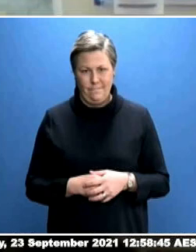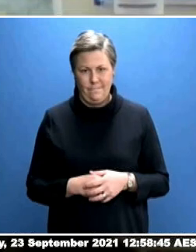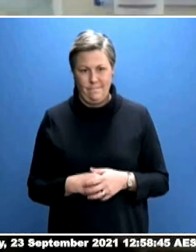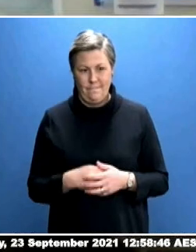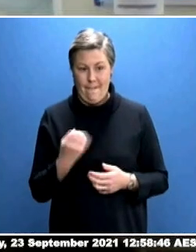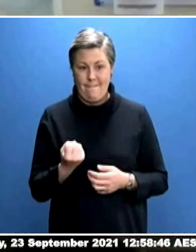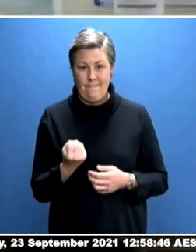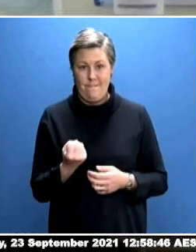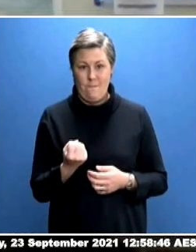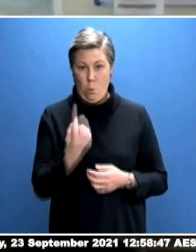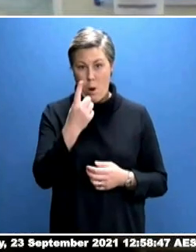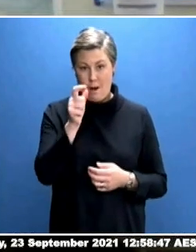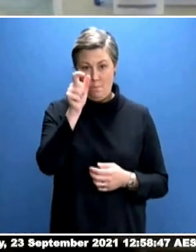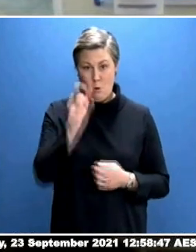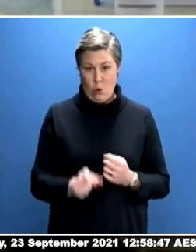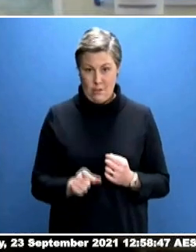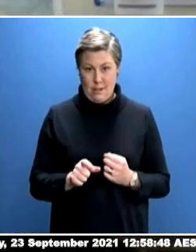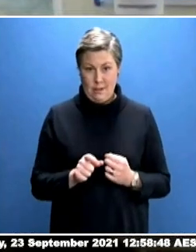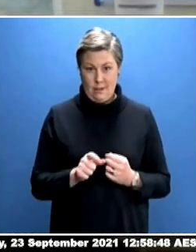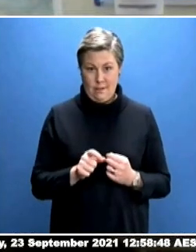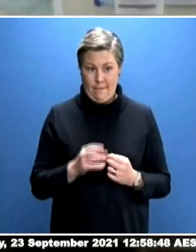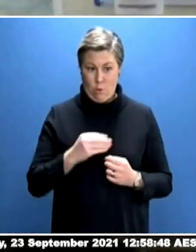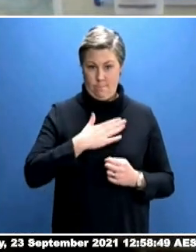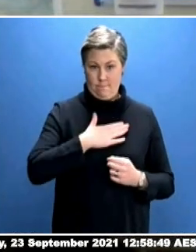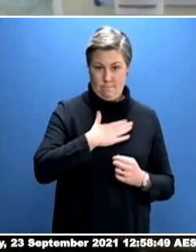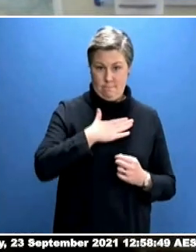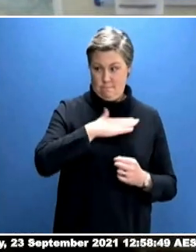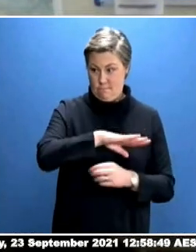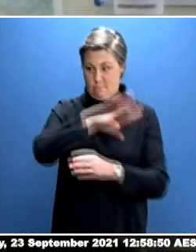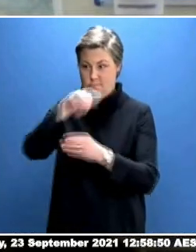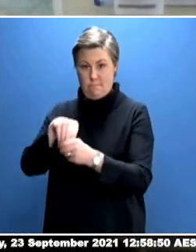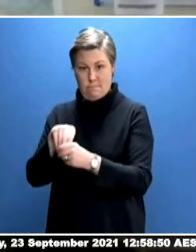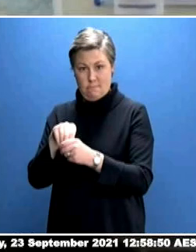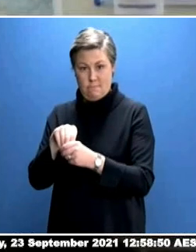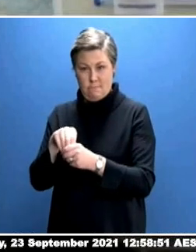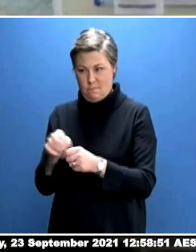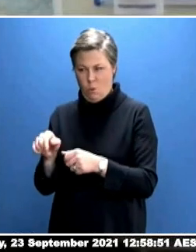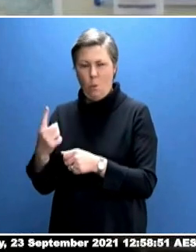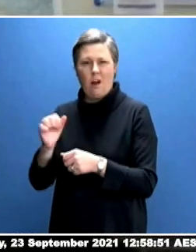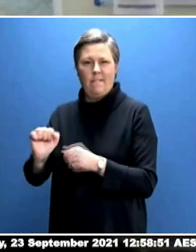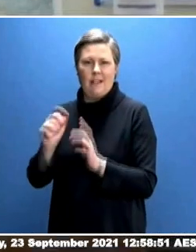Tripartite Forum which is developing an implementation strategy for our